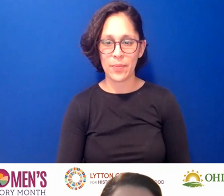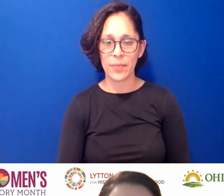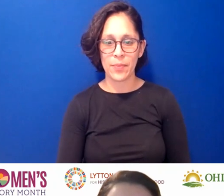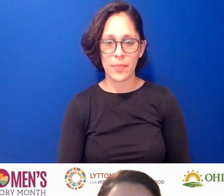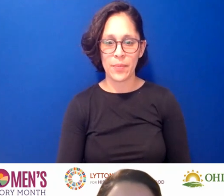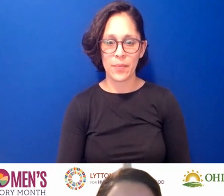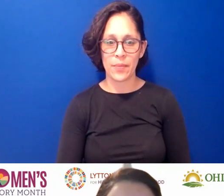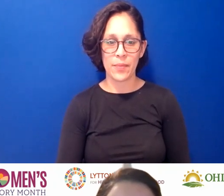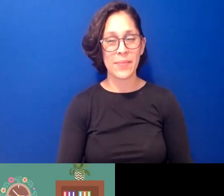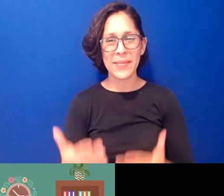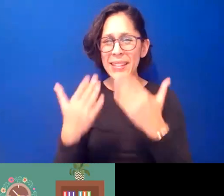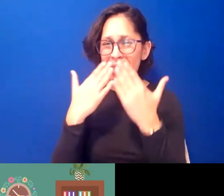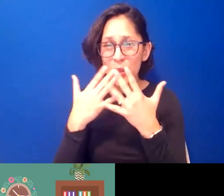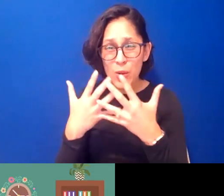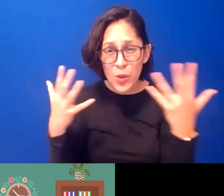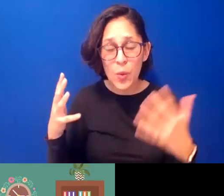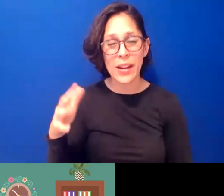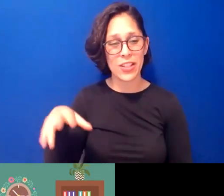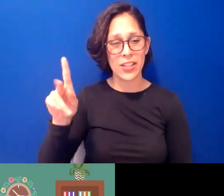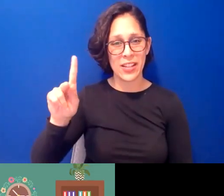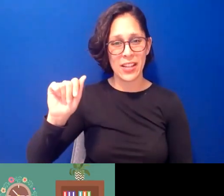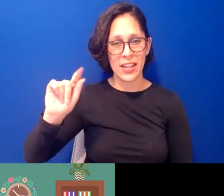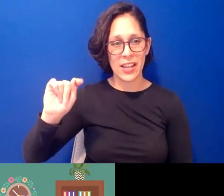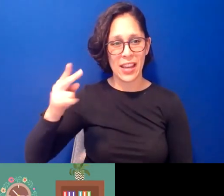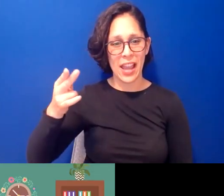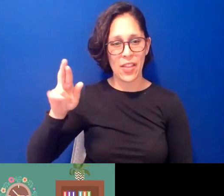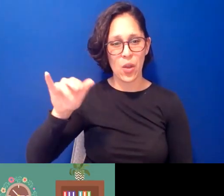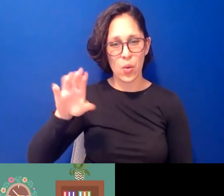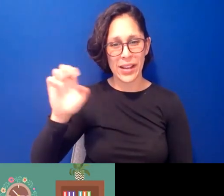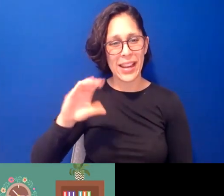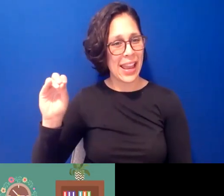Aurora Chang: Thank you so much, Katherine and Kyle for inviting me, excuse me,